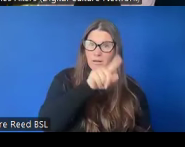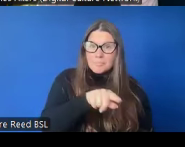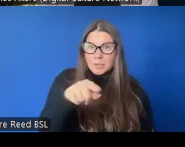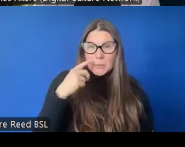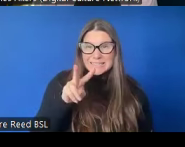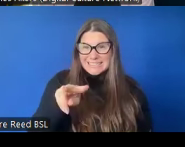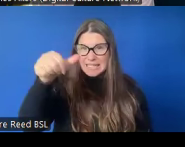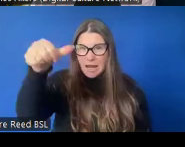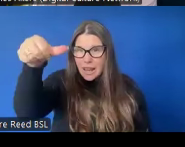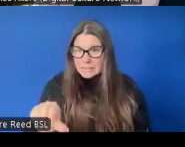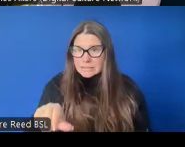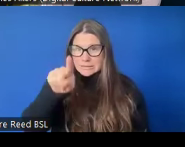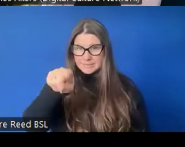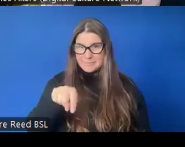Let's get cracking. Today's session,